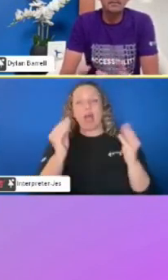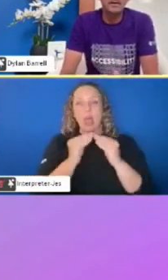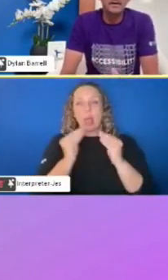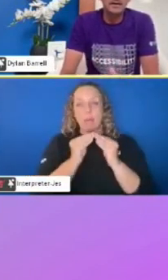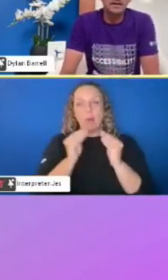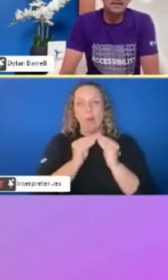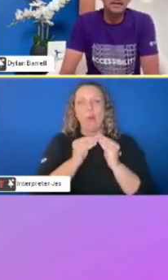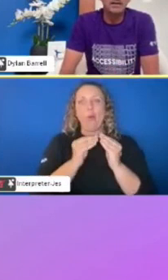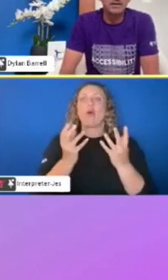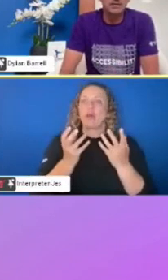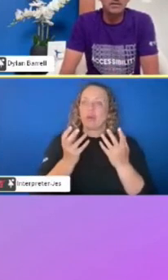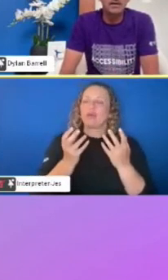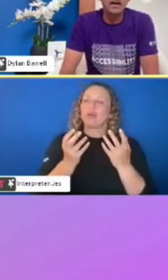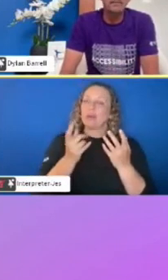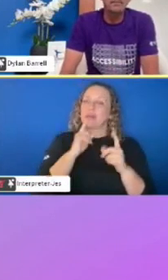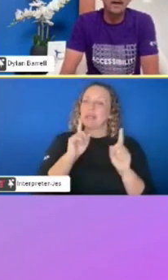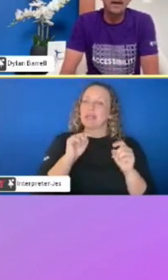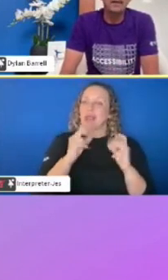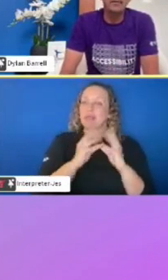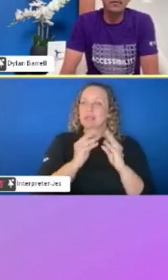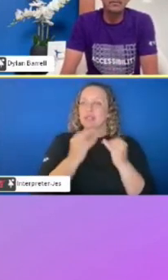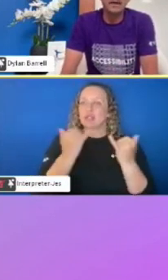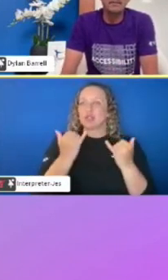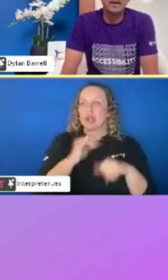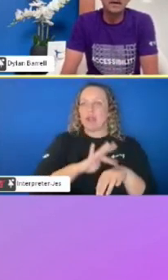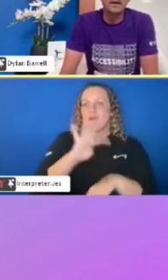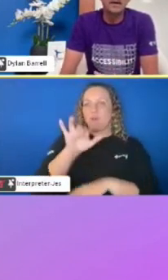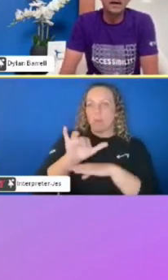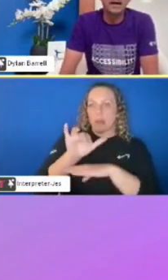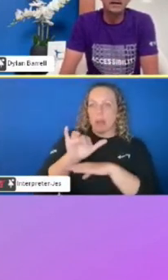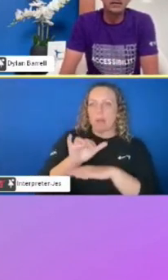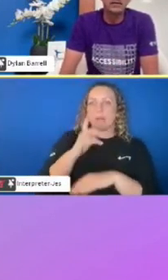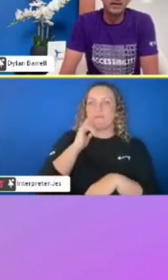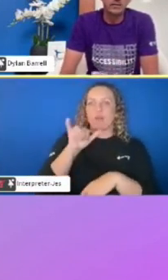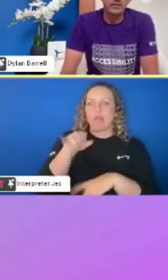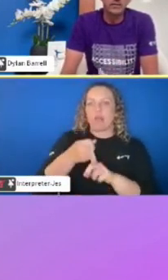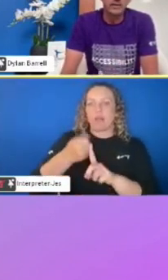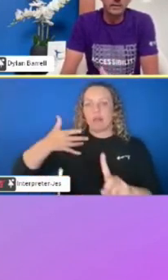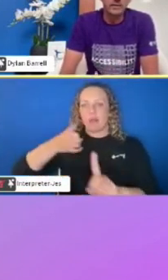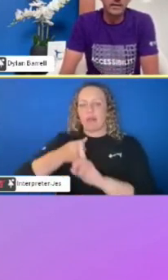Please attend the session today at 4:00 PM and you'll get all the real insight